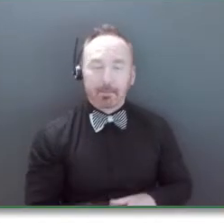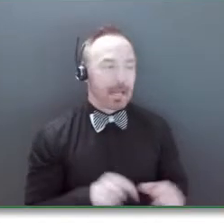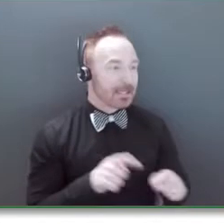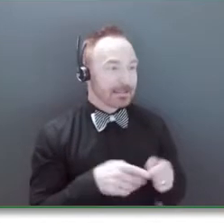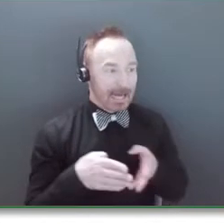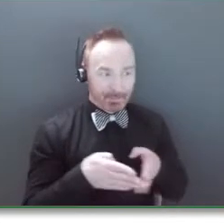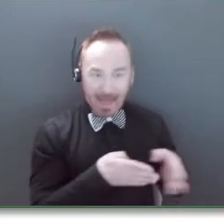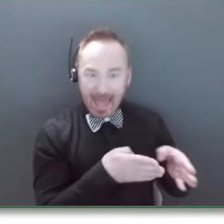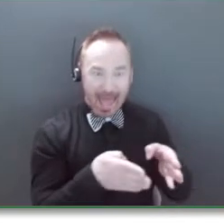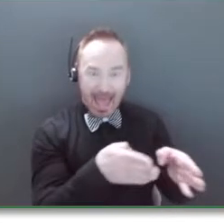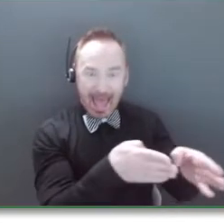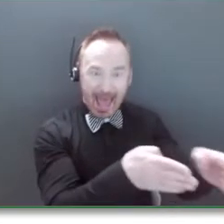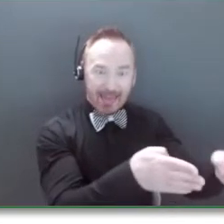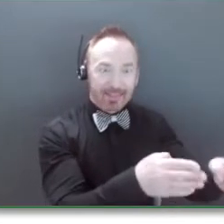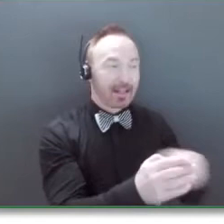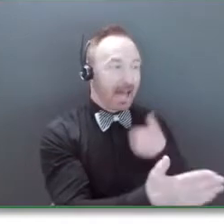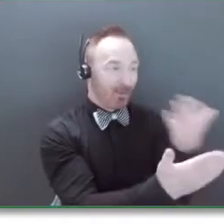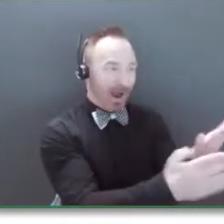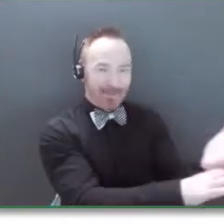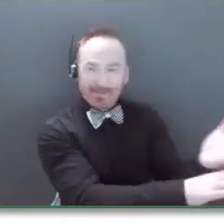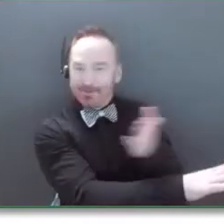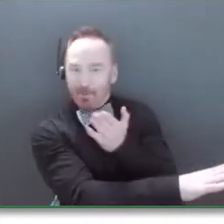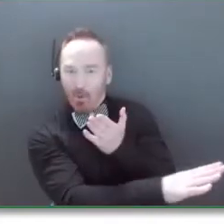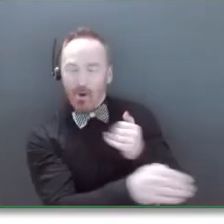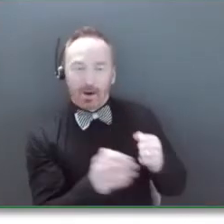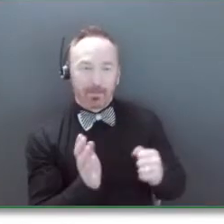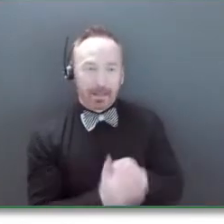Next slide please.